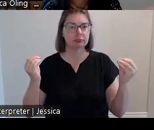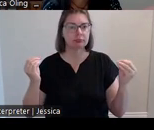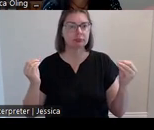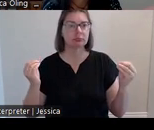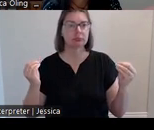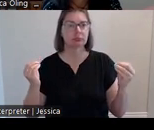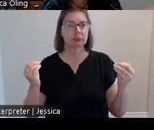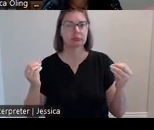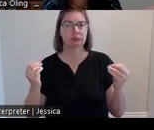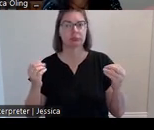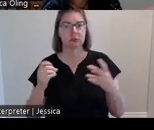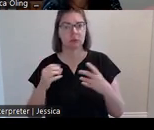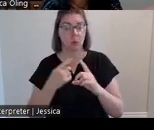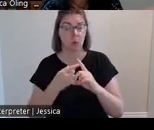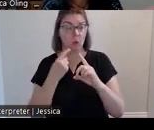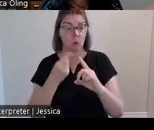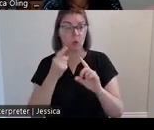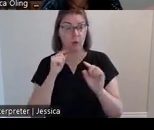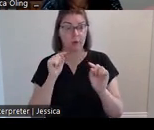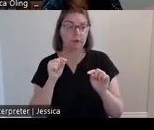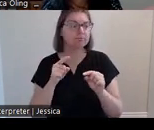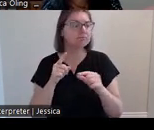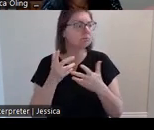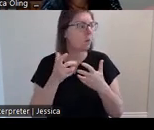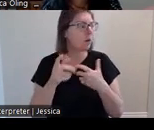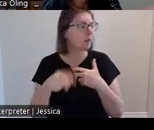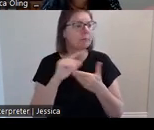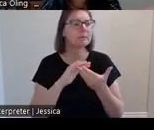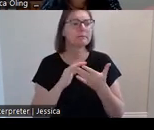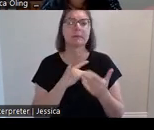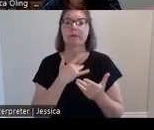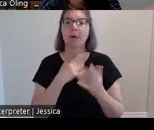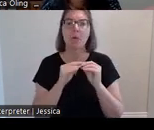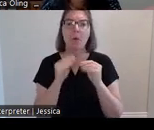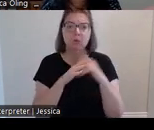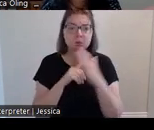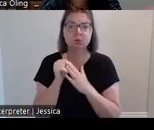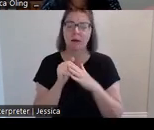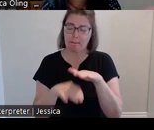and so, this was really an effort to get them comfortable at a base, a very base, level with it.